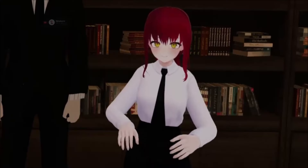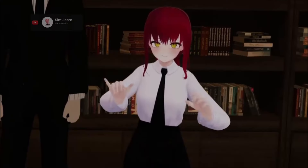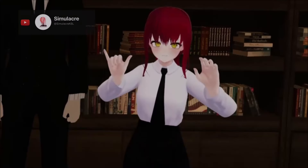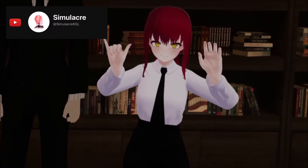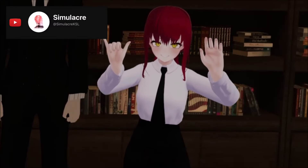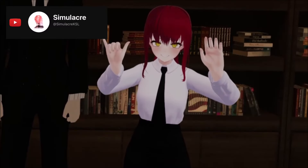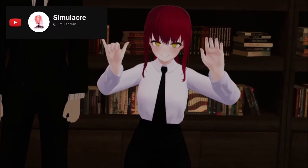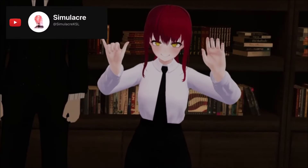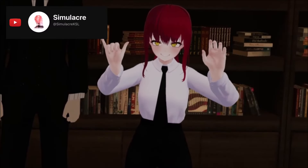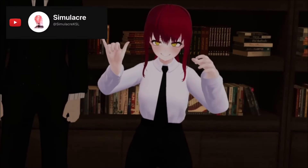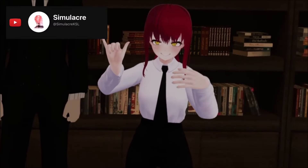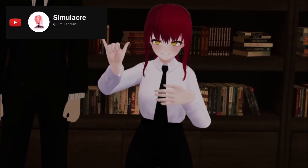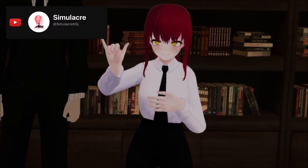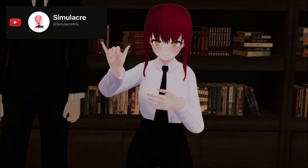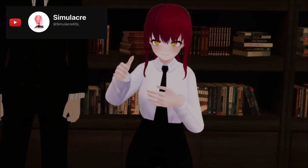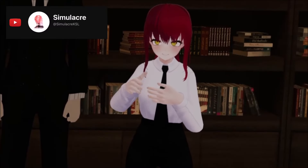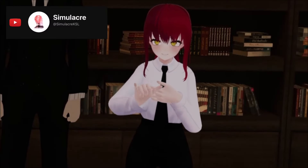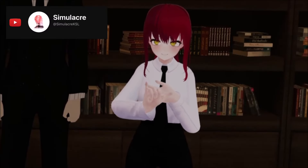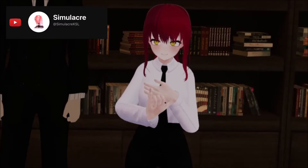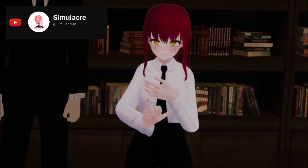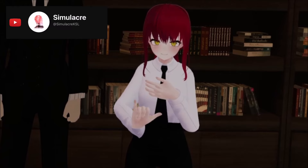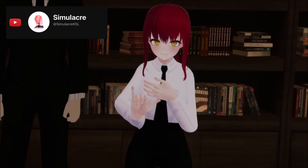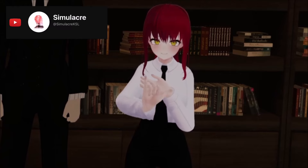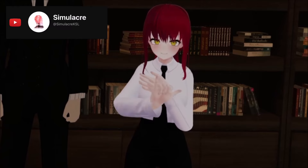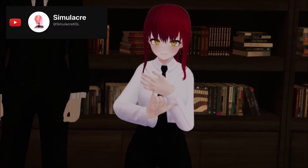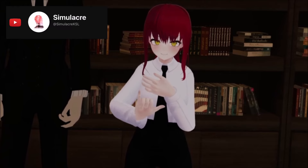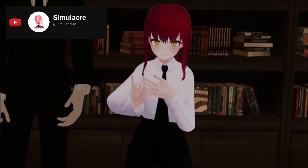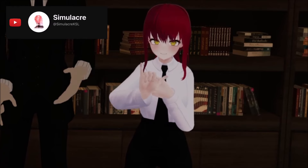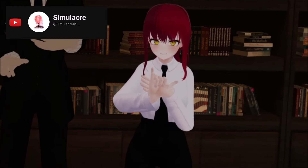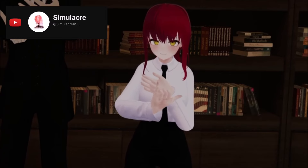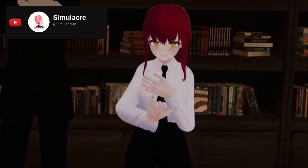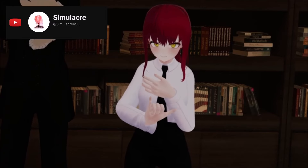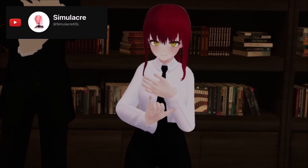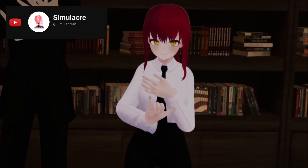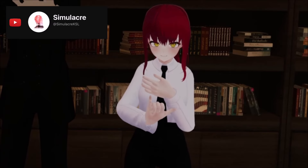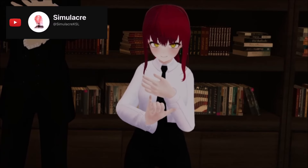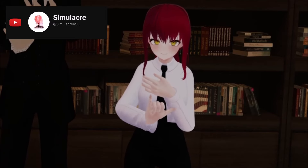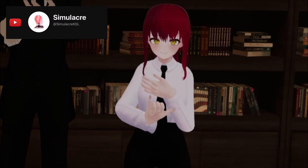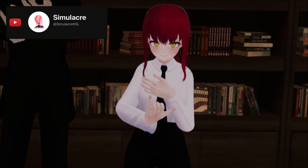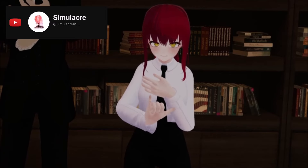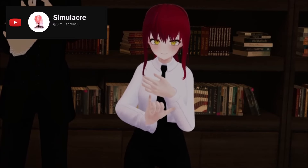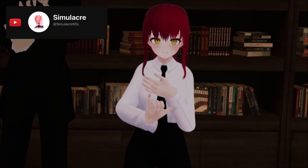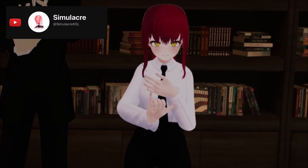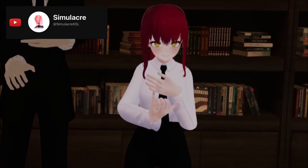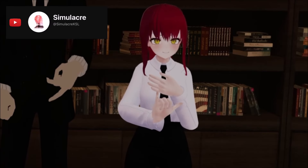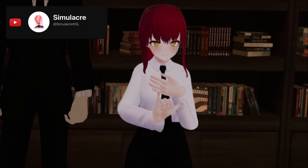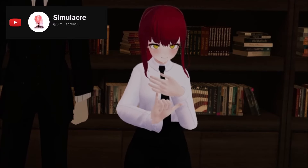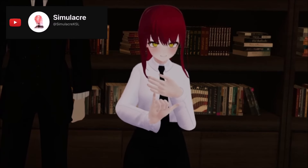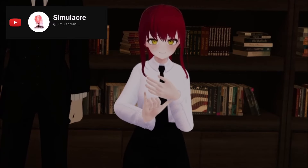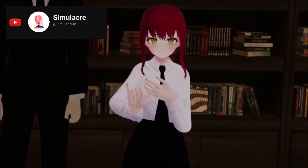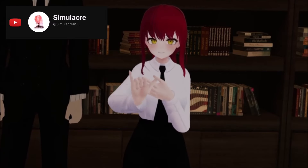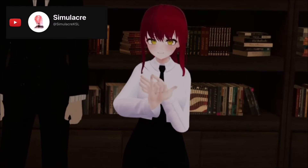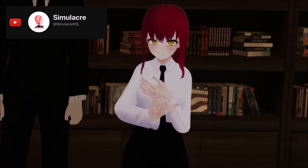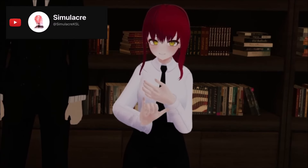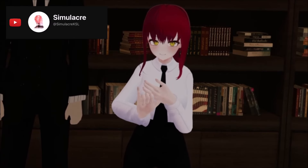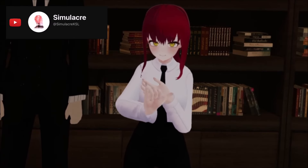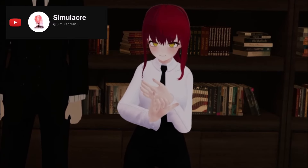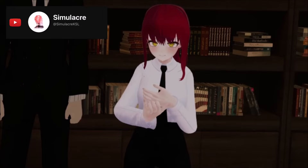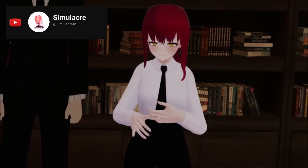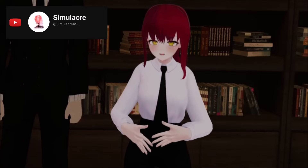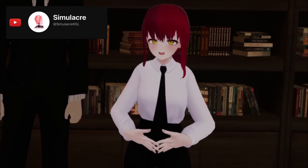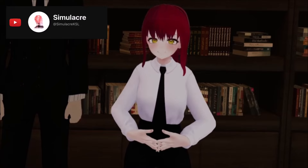(Korean Sign Language) YouTube